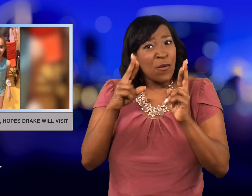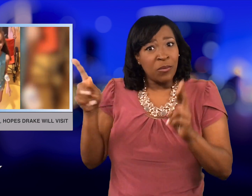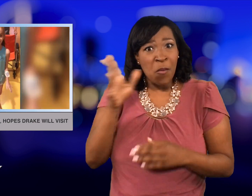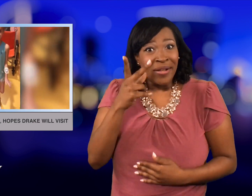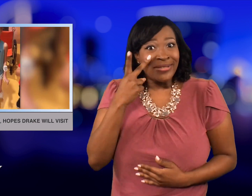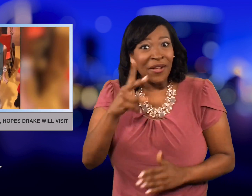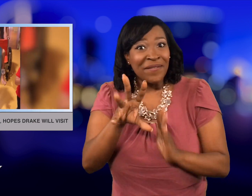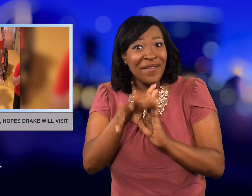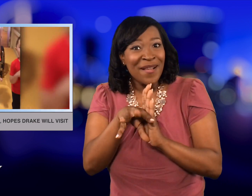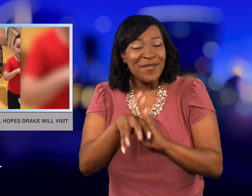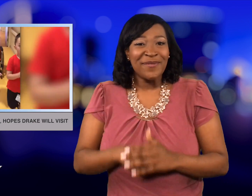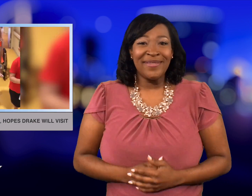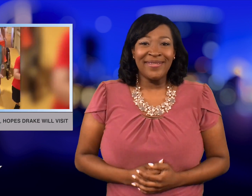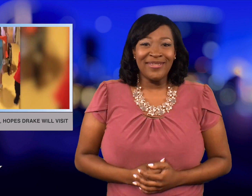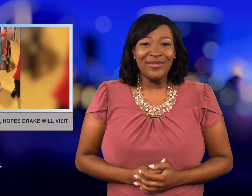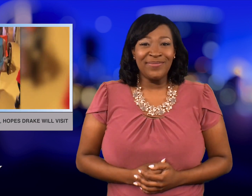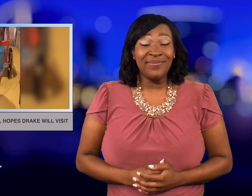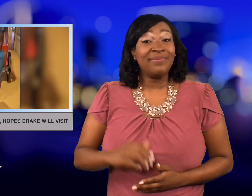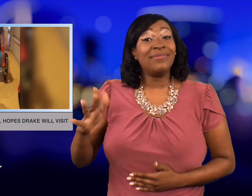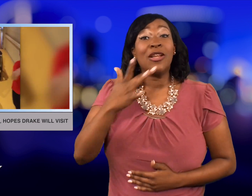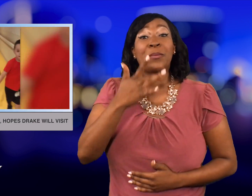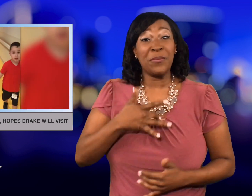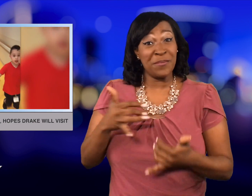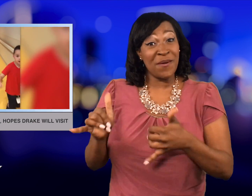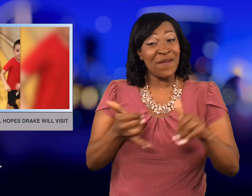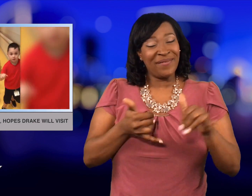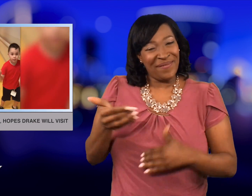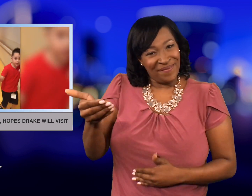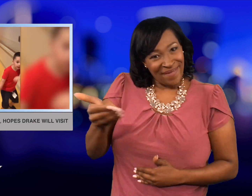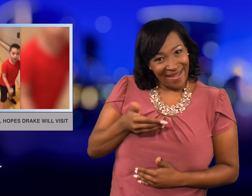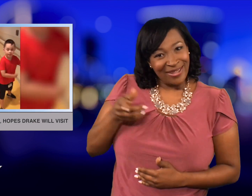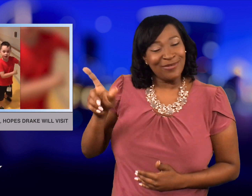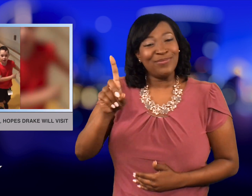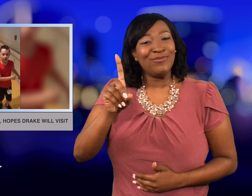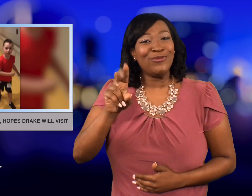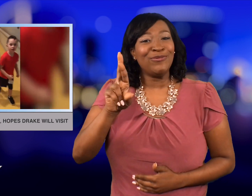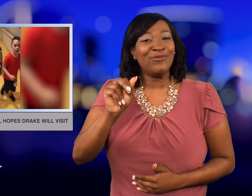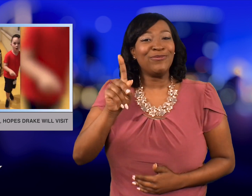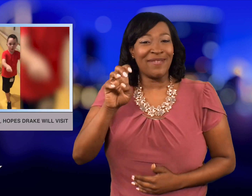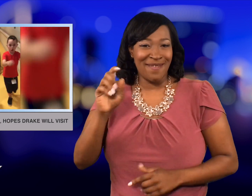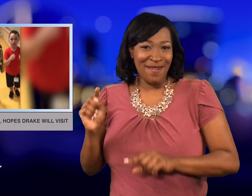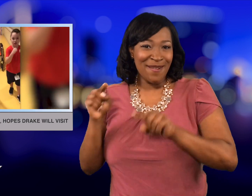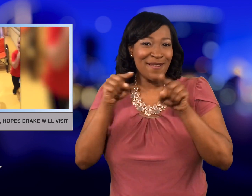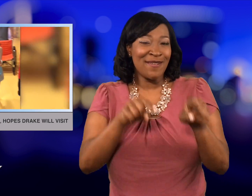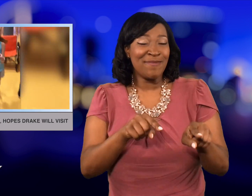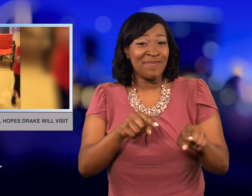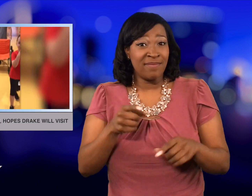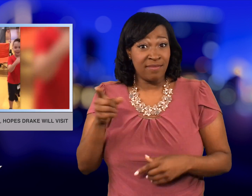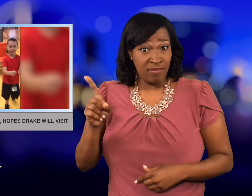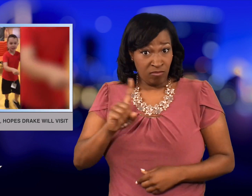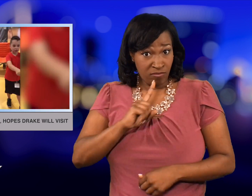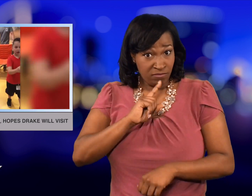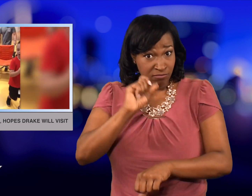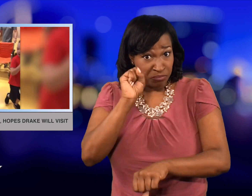hopes he would see it.